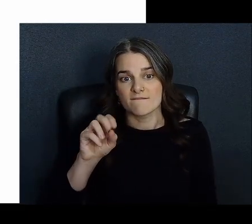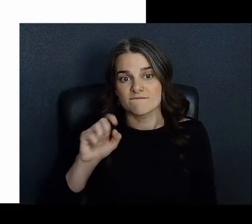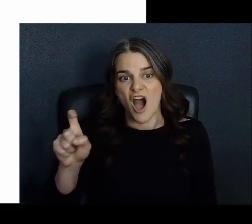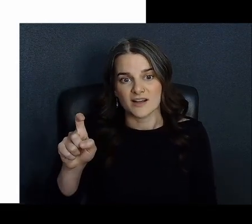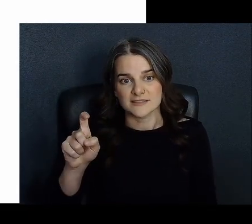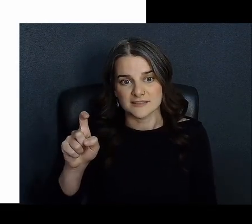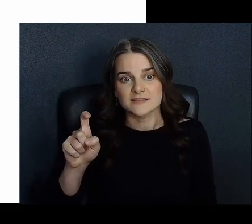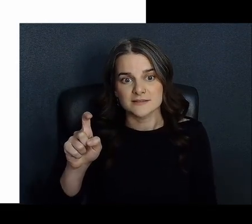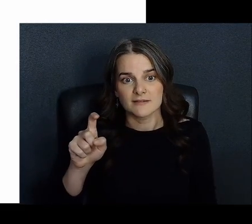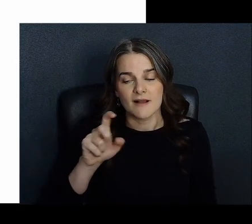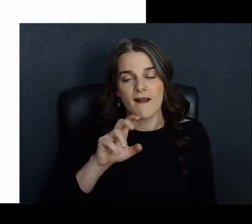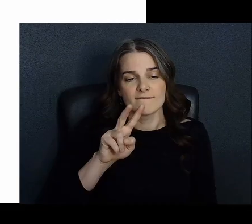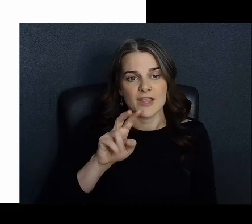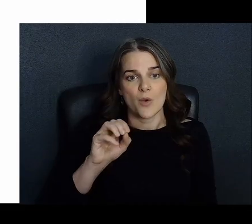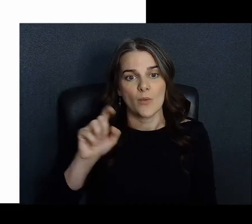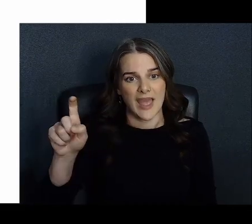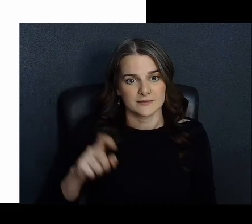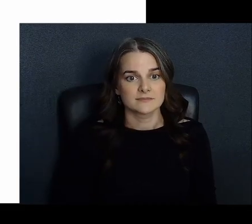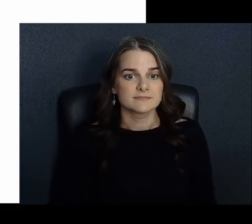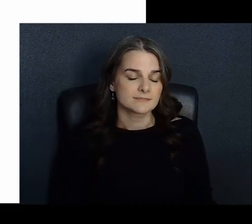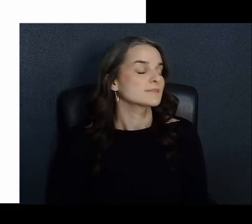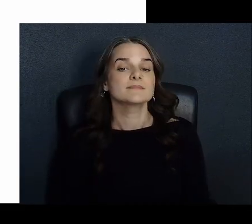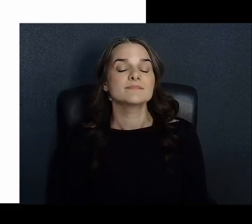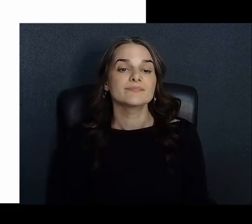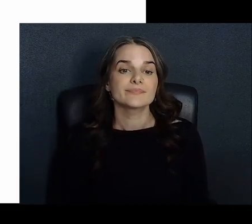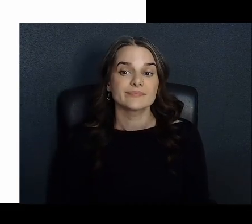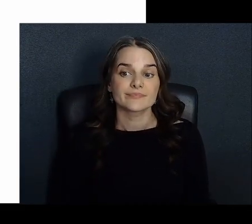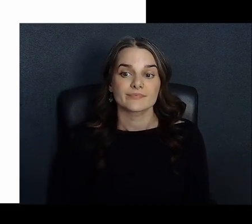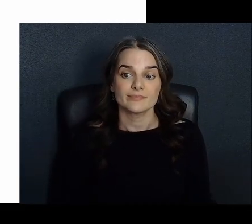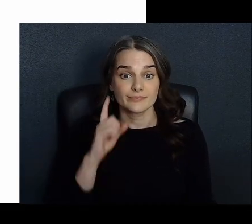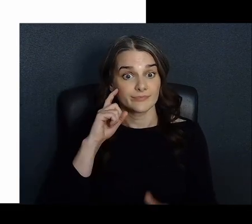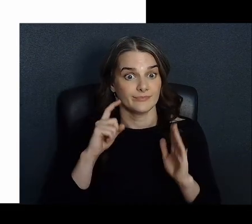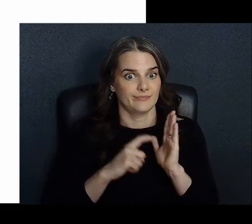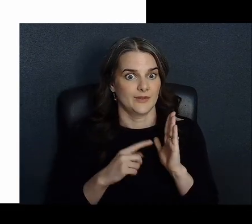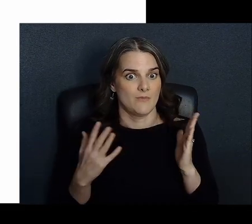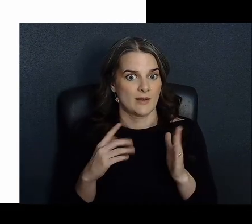Things to note about this on the Chromebook. Yes, Chromebooks are typically less expensive.